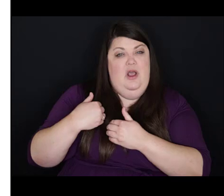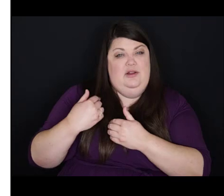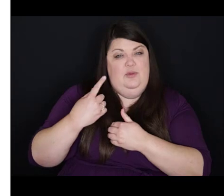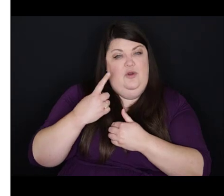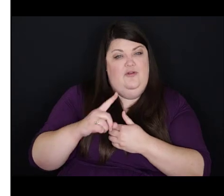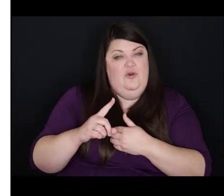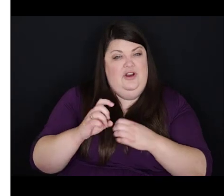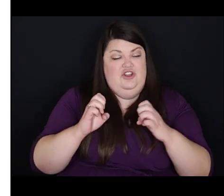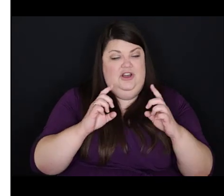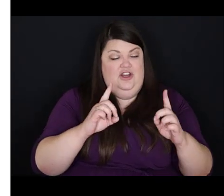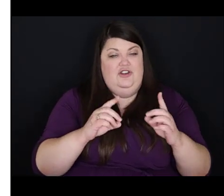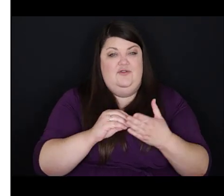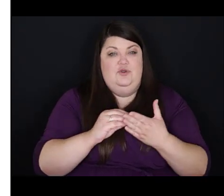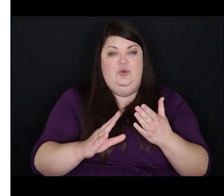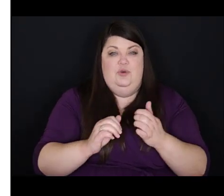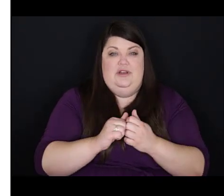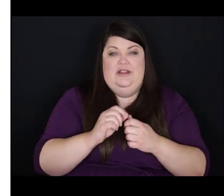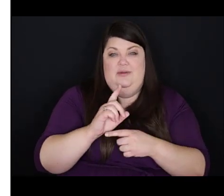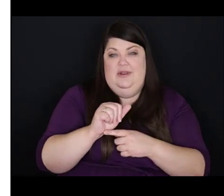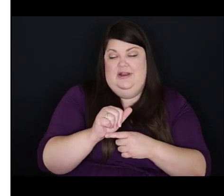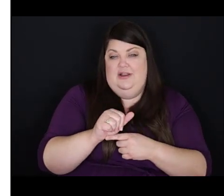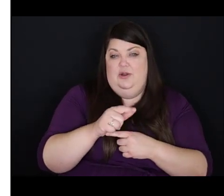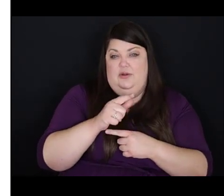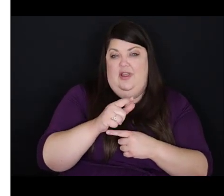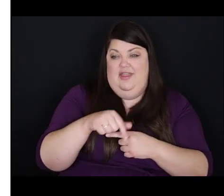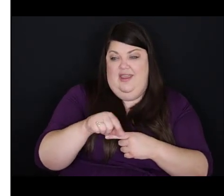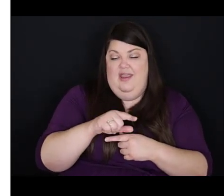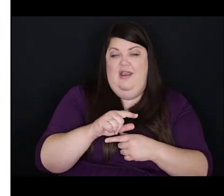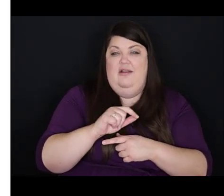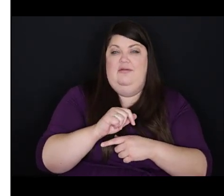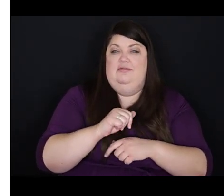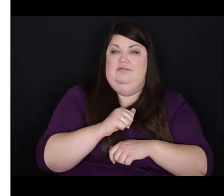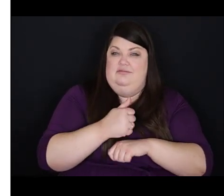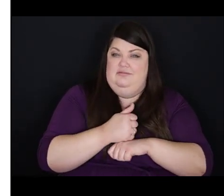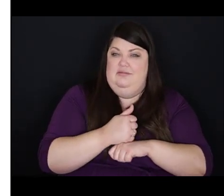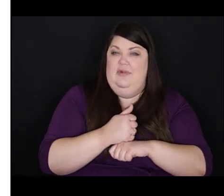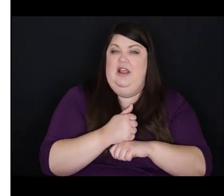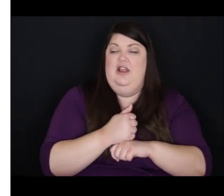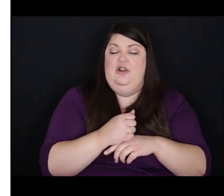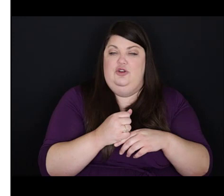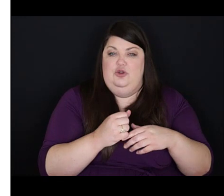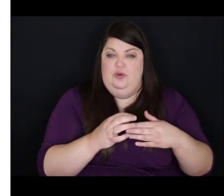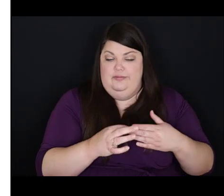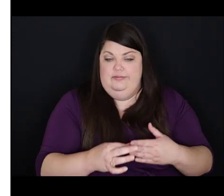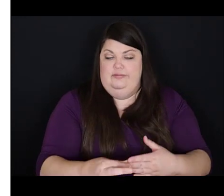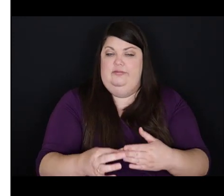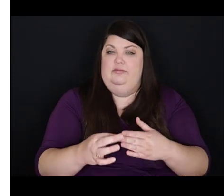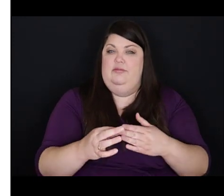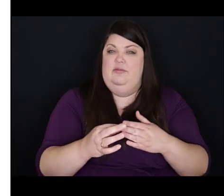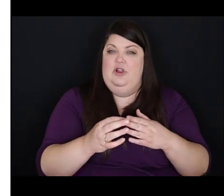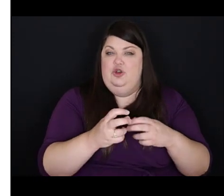that are designed to facilitate the transition of the students with disabilities from the